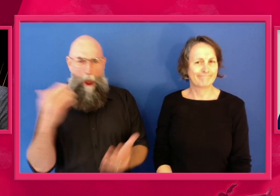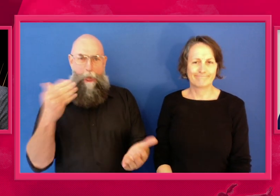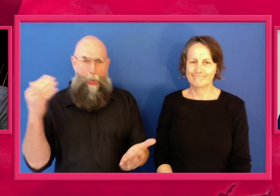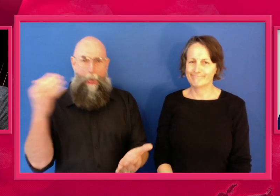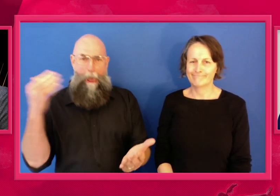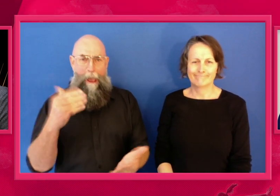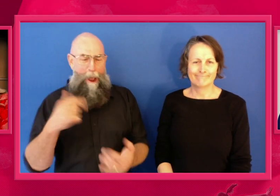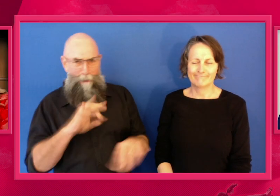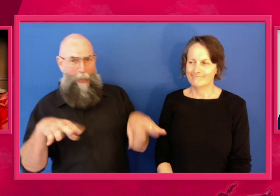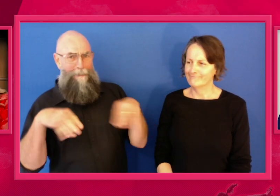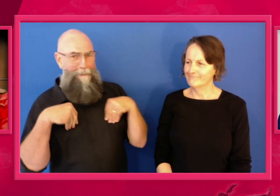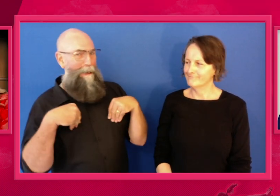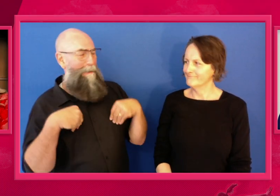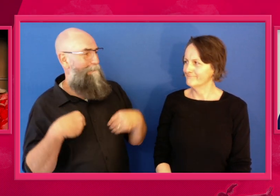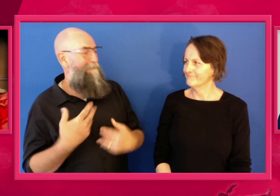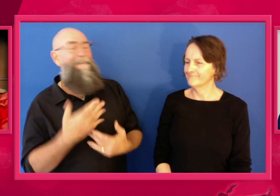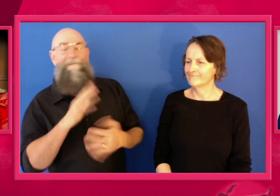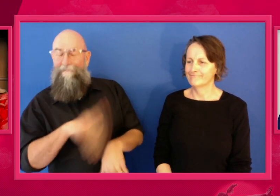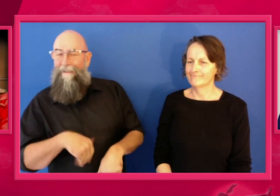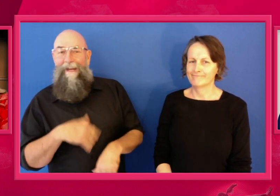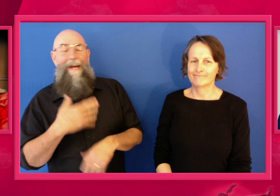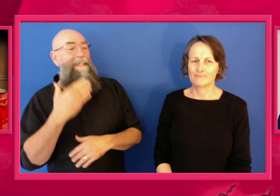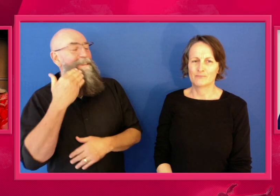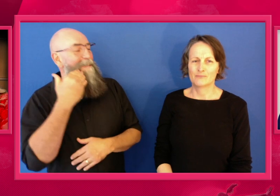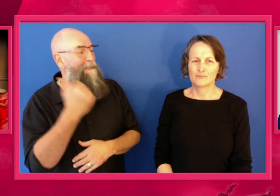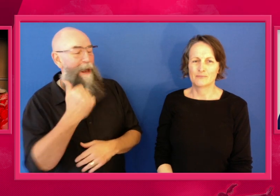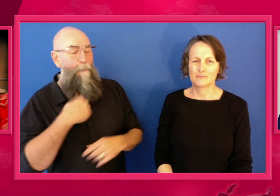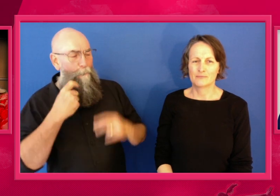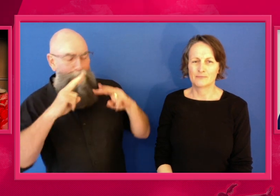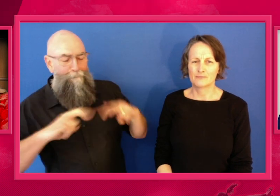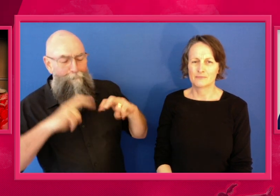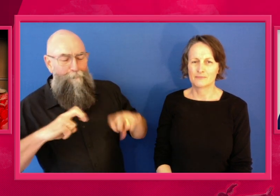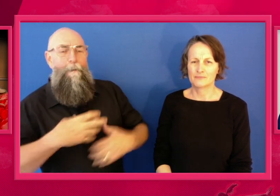Georgie Tunny: An internal review will handle this slander, Rheed. Rheed McCracken: I beg to differ.